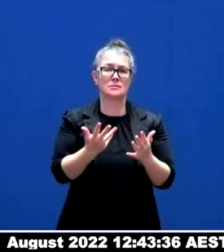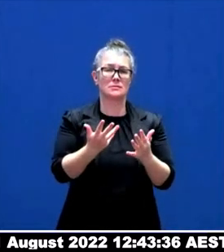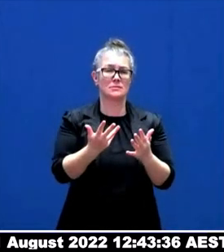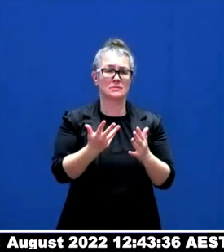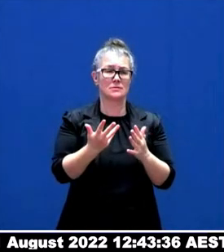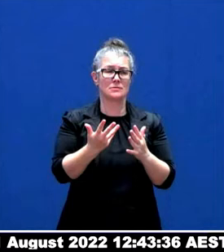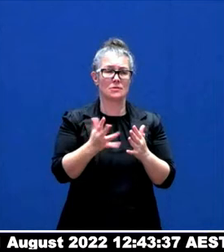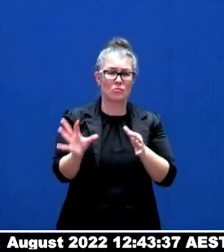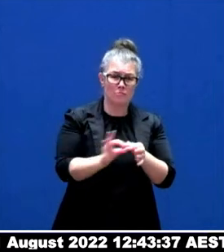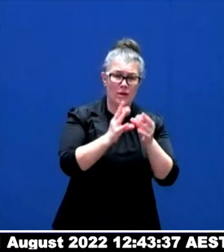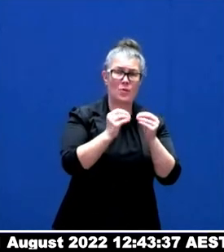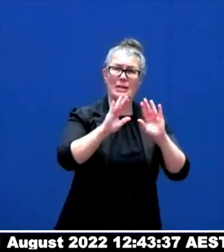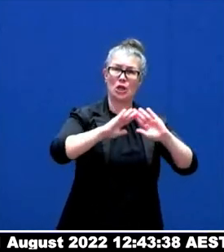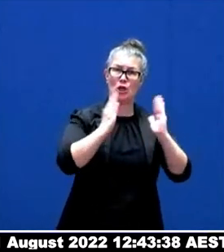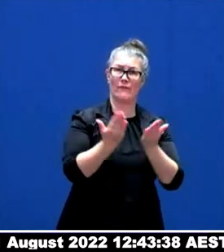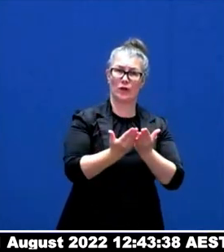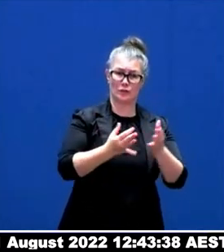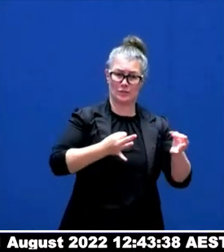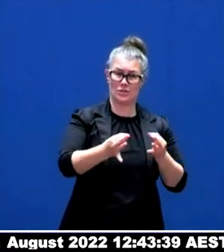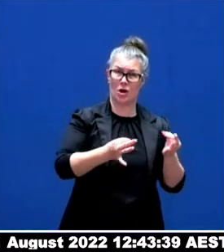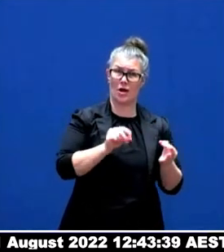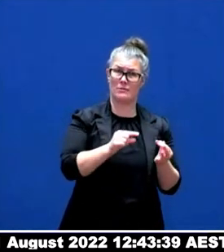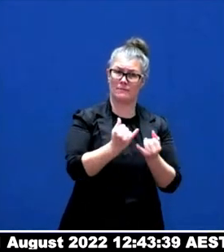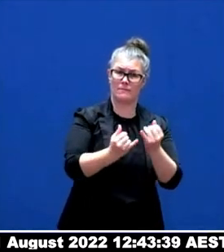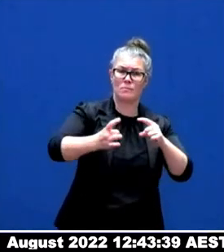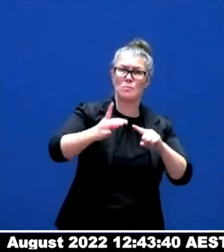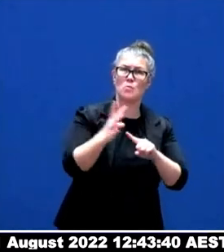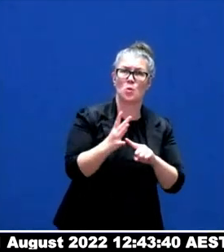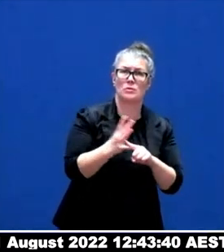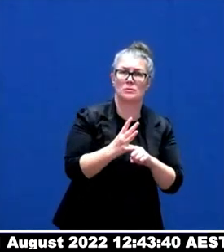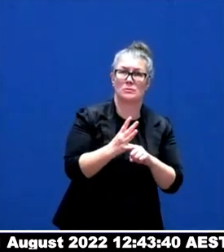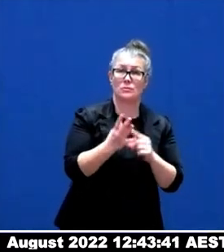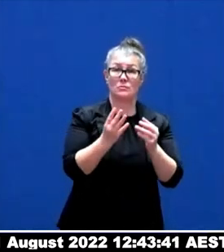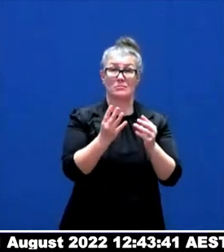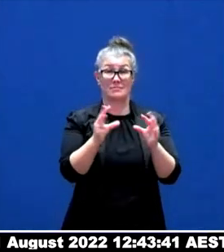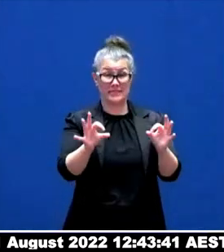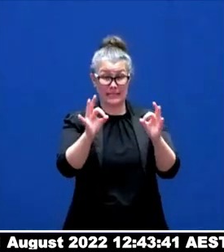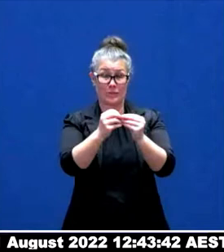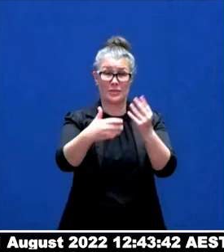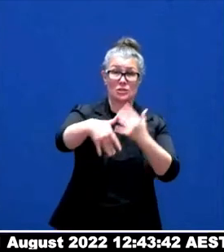ensuring that all construction, particularly with social and community housing, is built